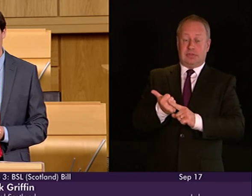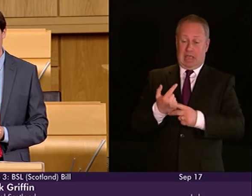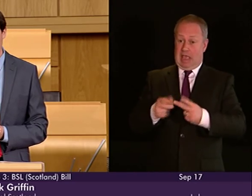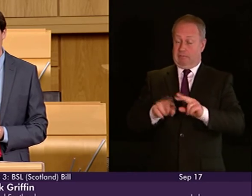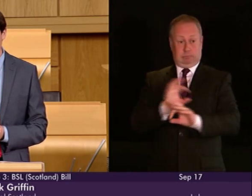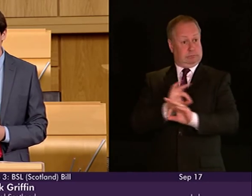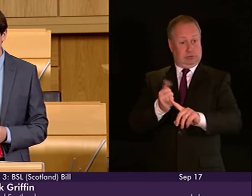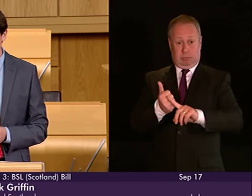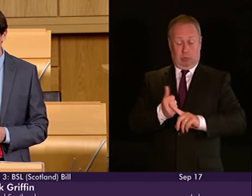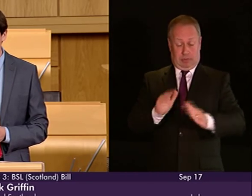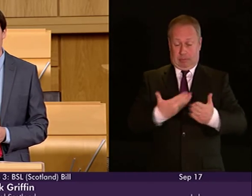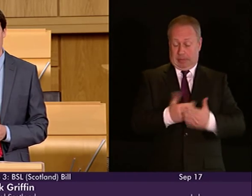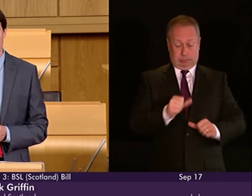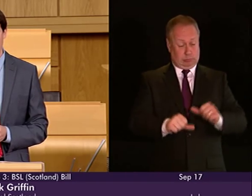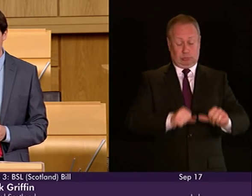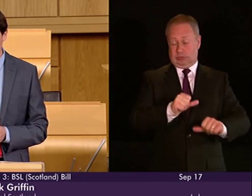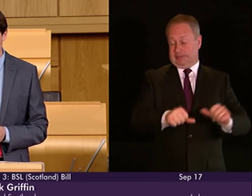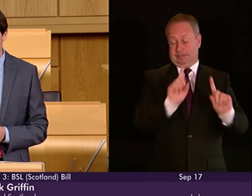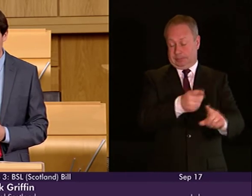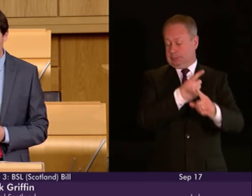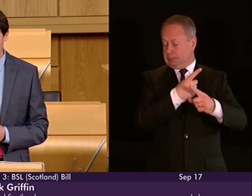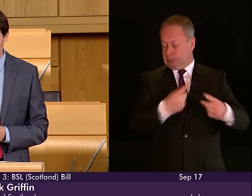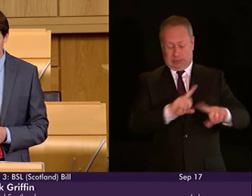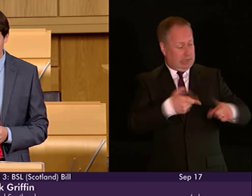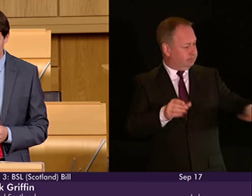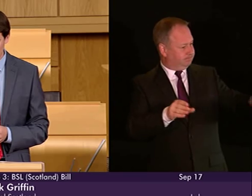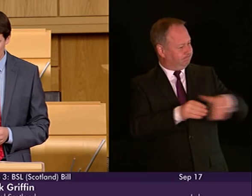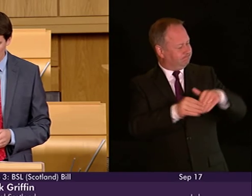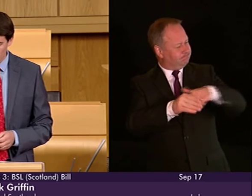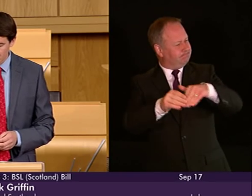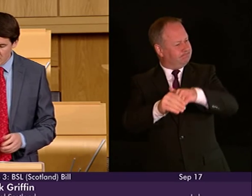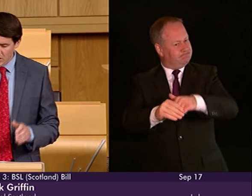to make the bill process as inclusive as it rightly was.